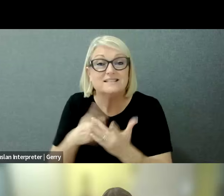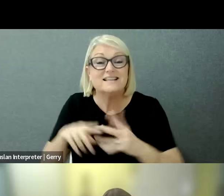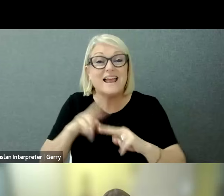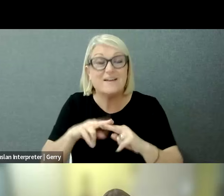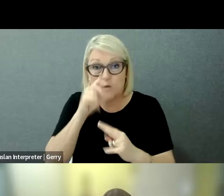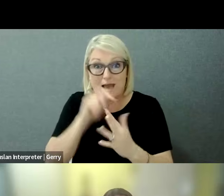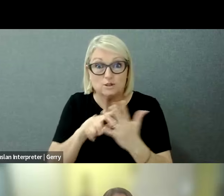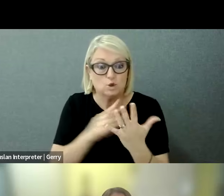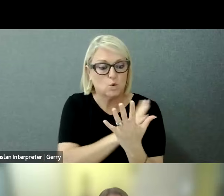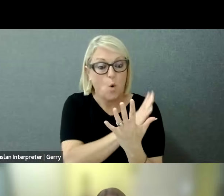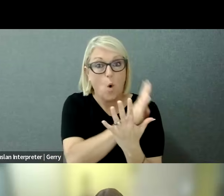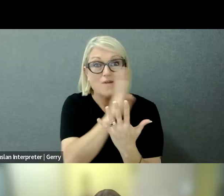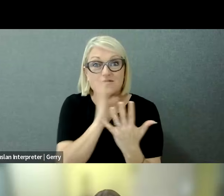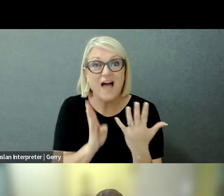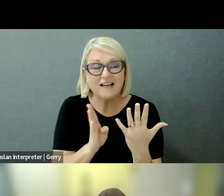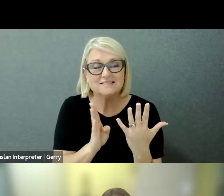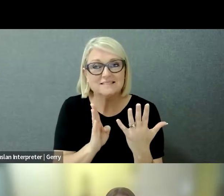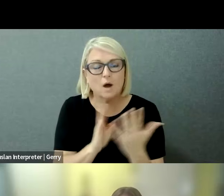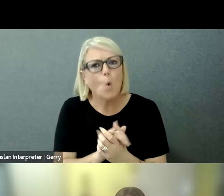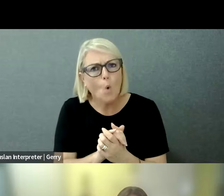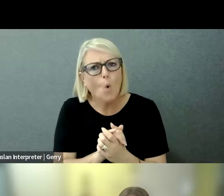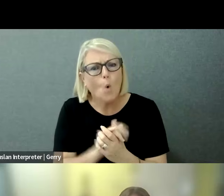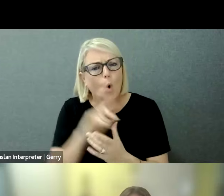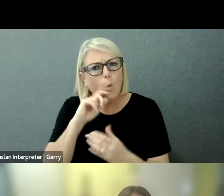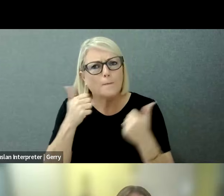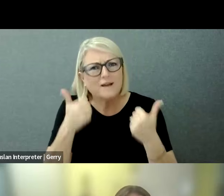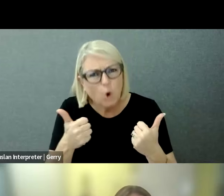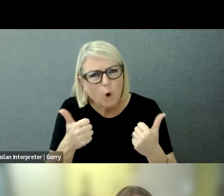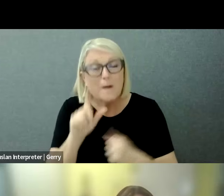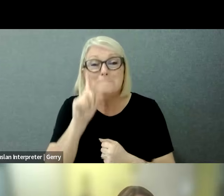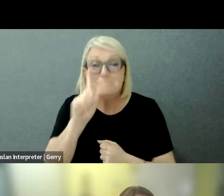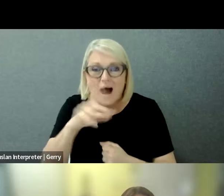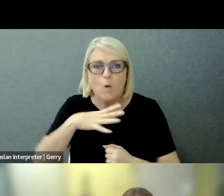a bit of bravery and a bit of risk taking. But if we don't do it now then I'm not sure when we will.